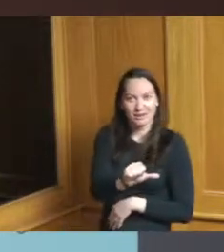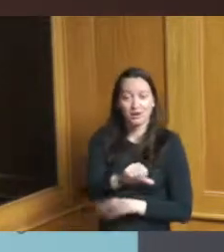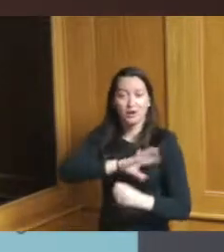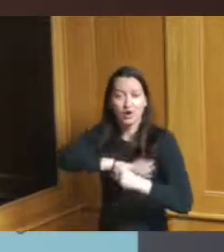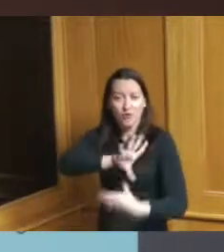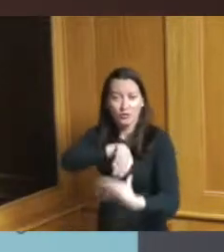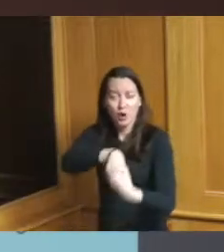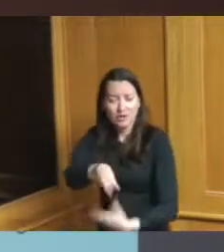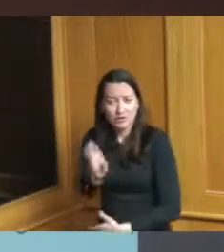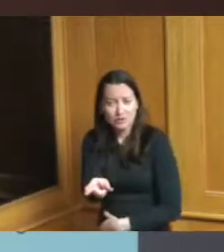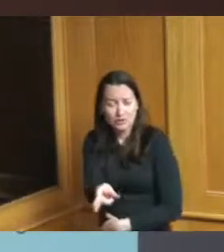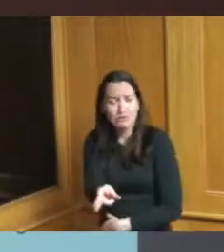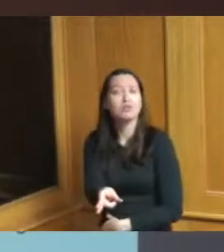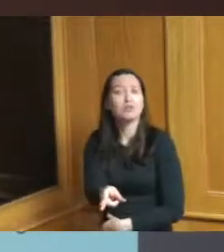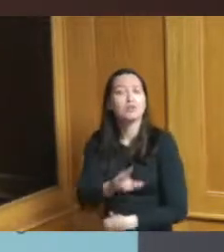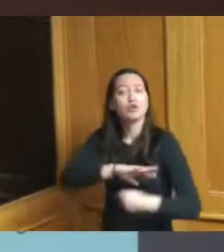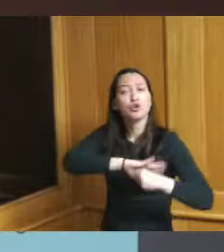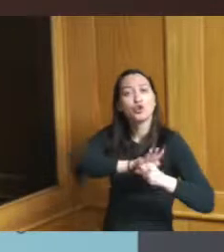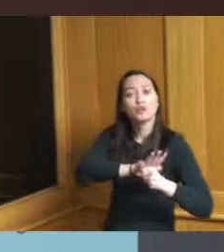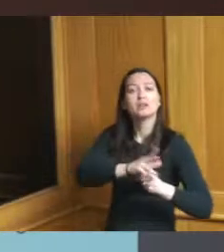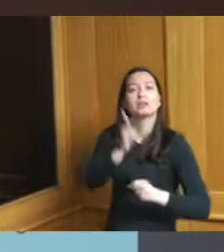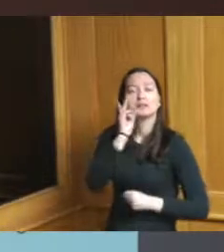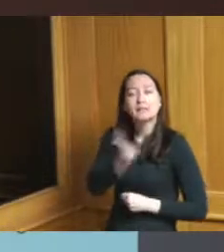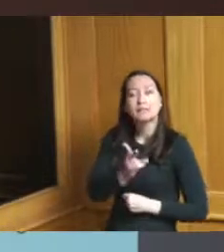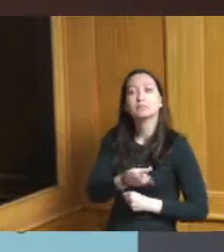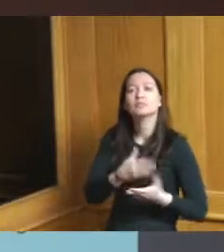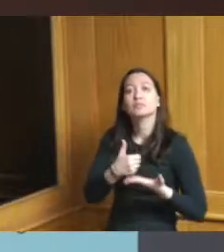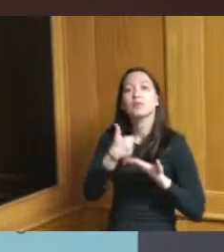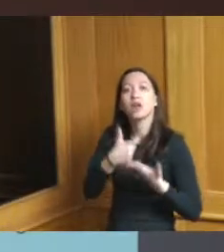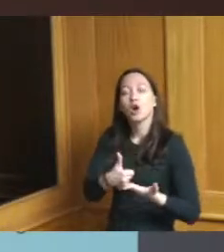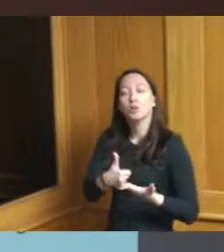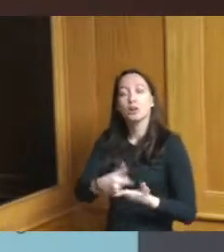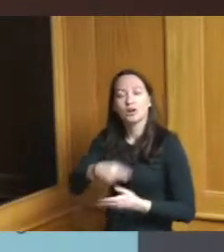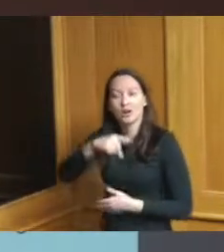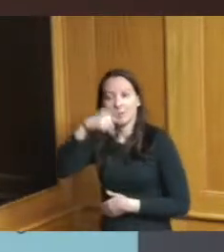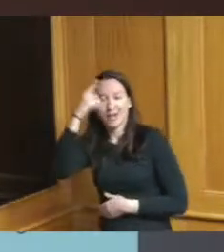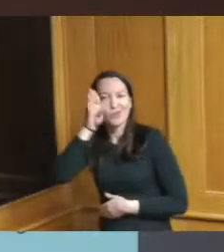along with Covid and reproductive health and black women and we also know that there are